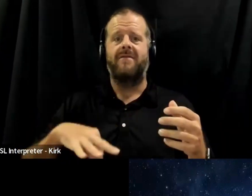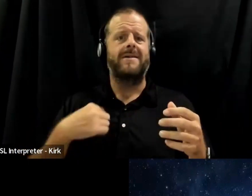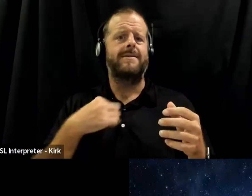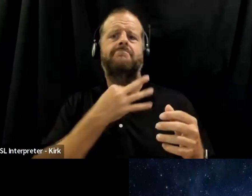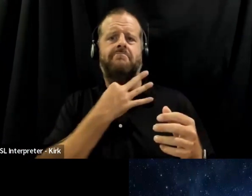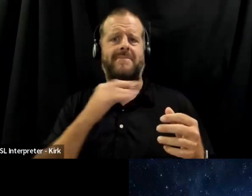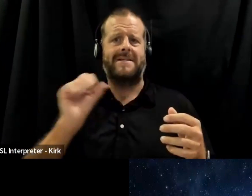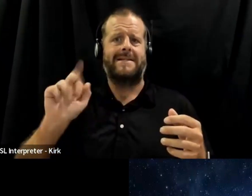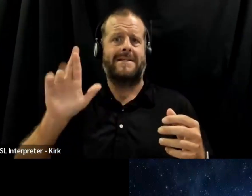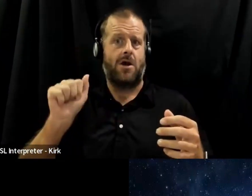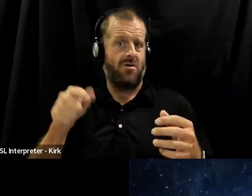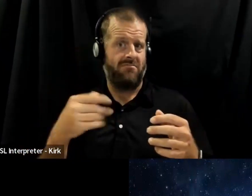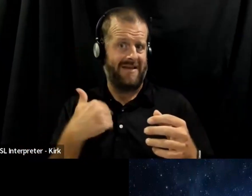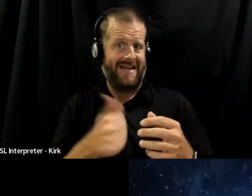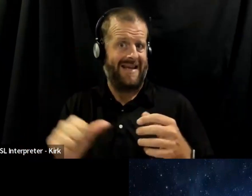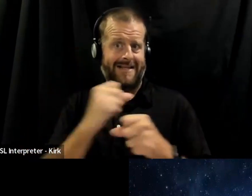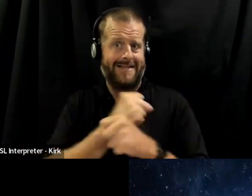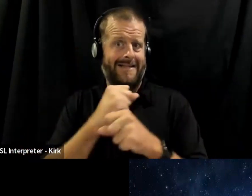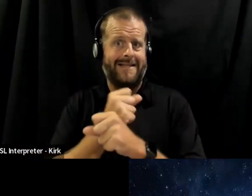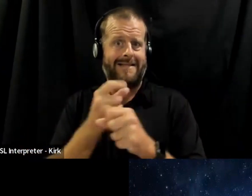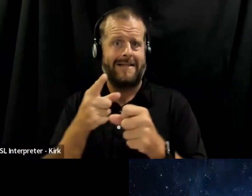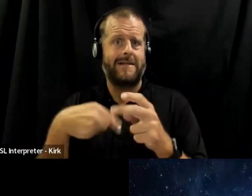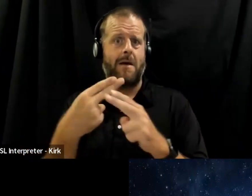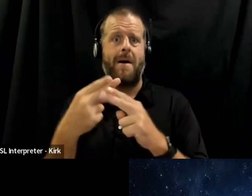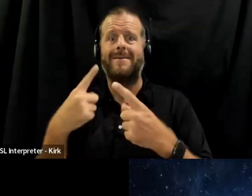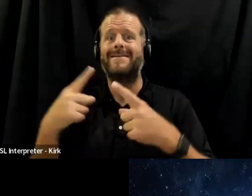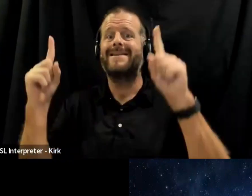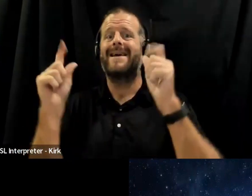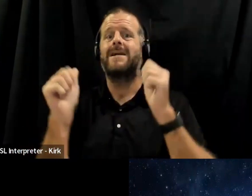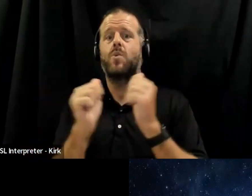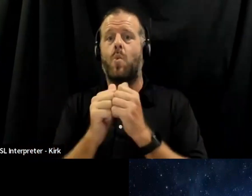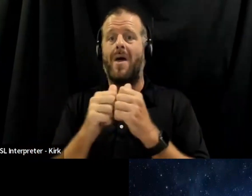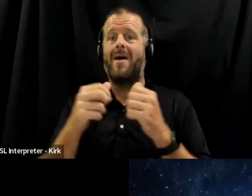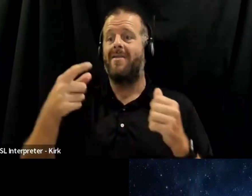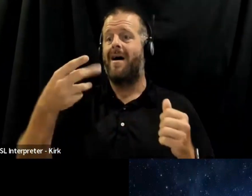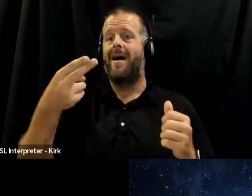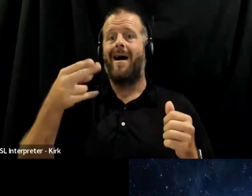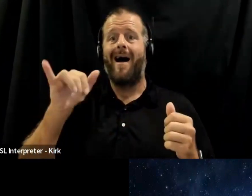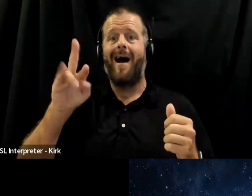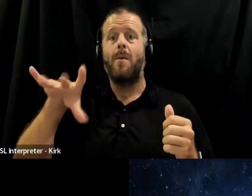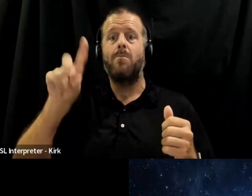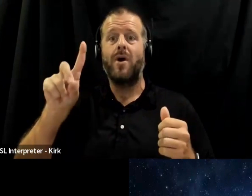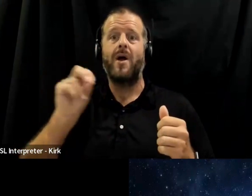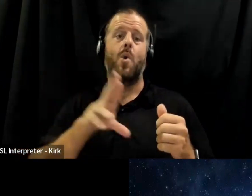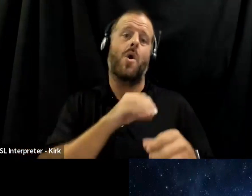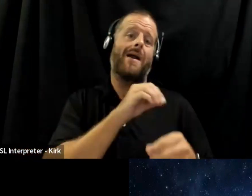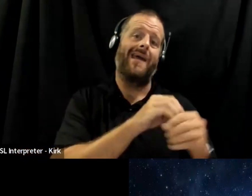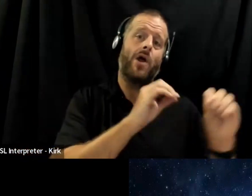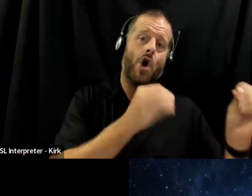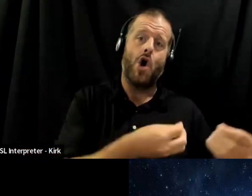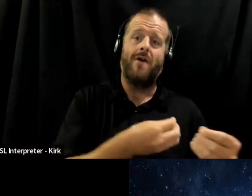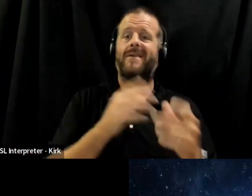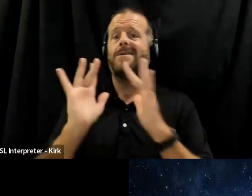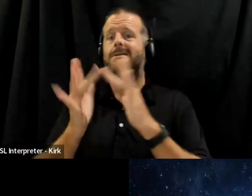statistics about like success with hybrid or in office settings or even like collaboration versus